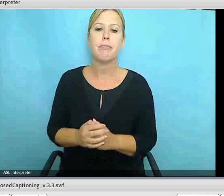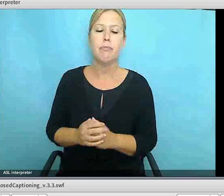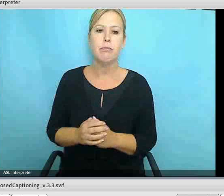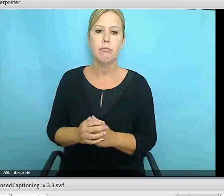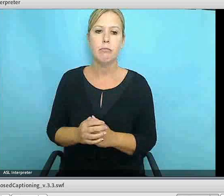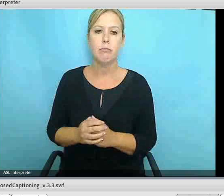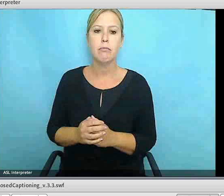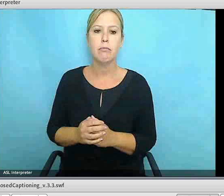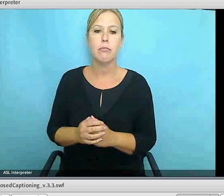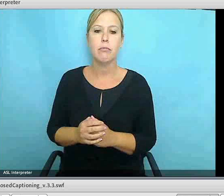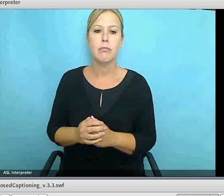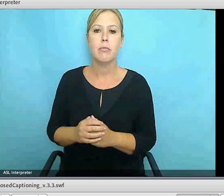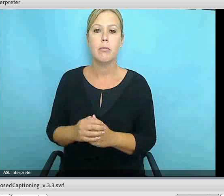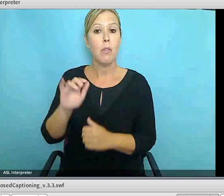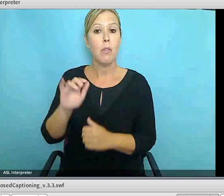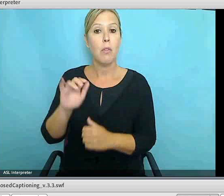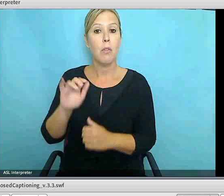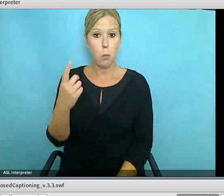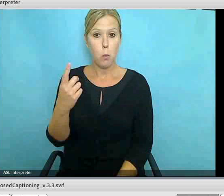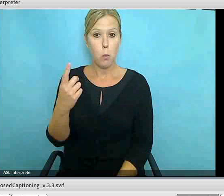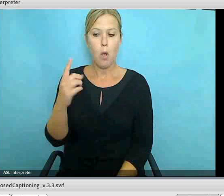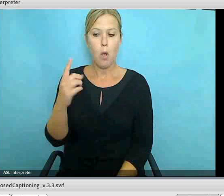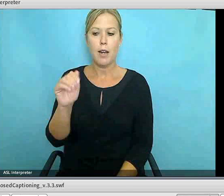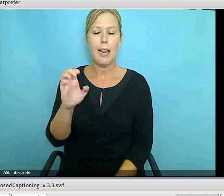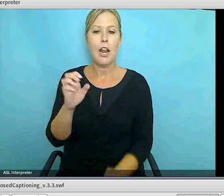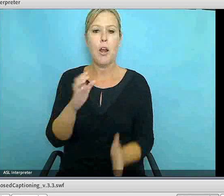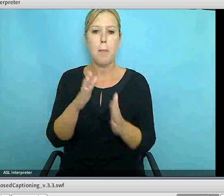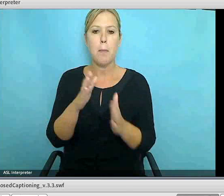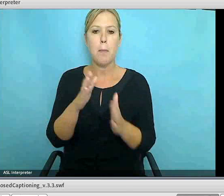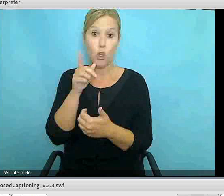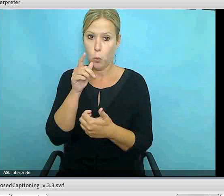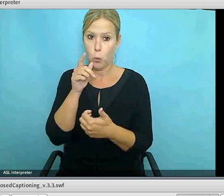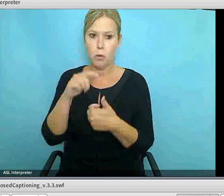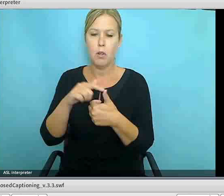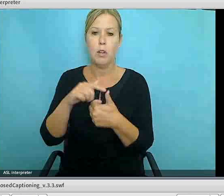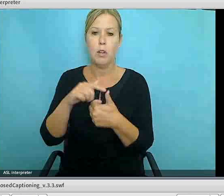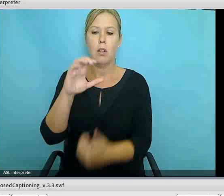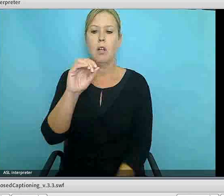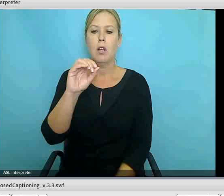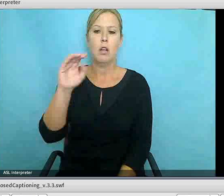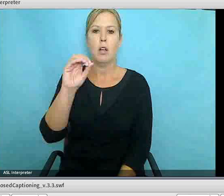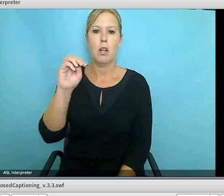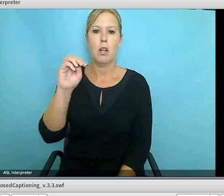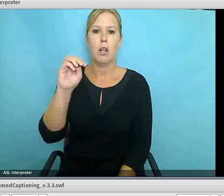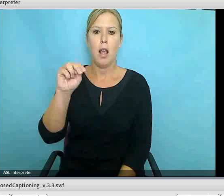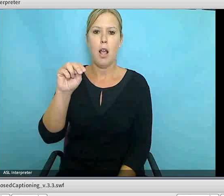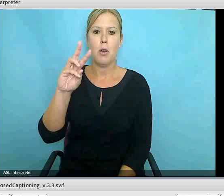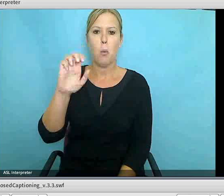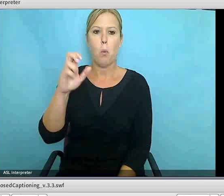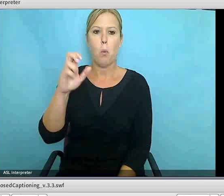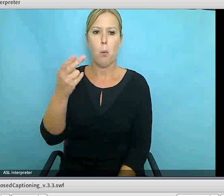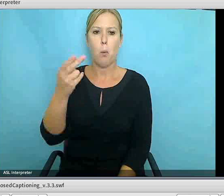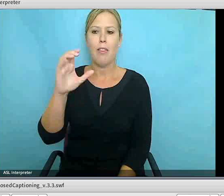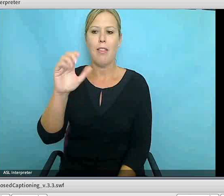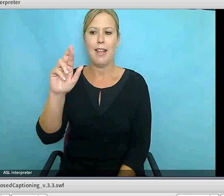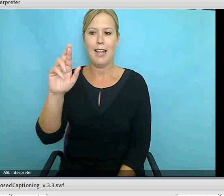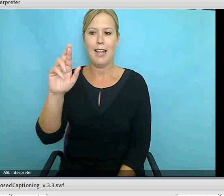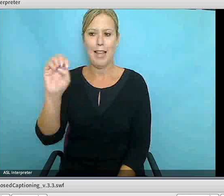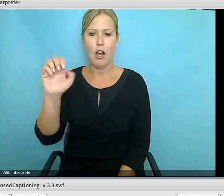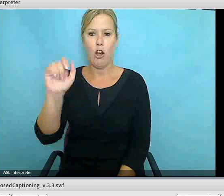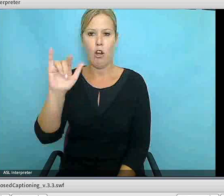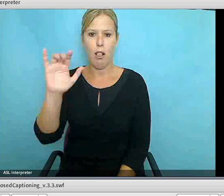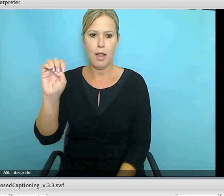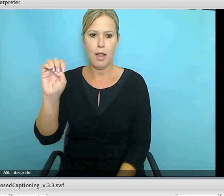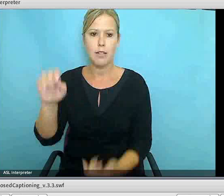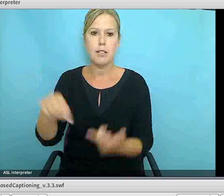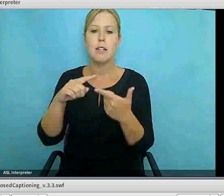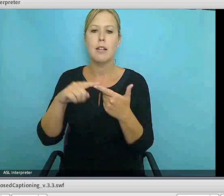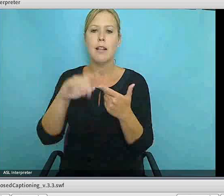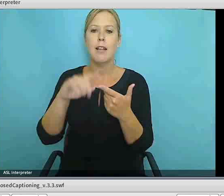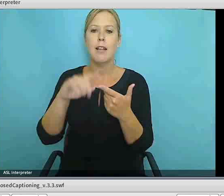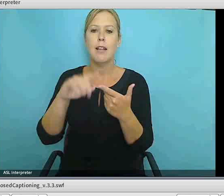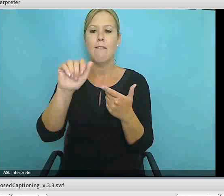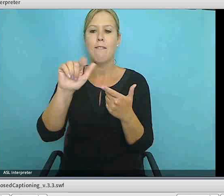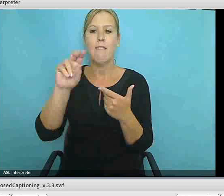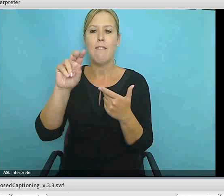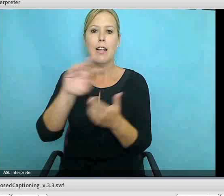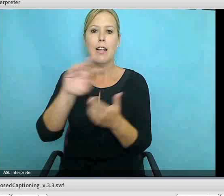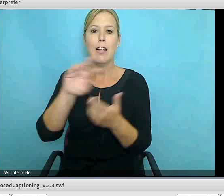The One Care plans are Commonwealth Care Alliance, Fallon Total Care, and Network Health.